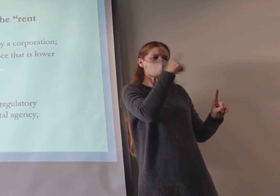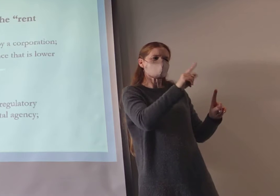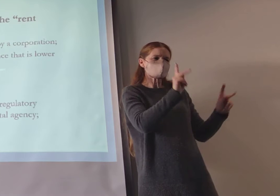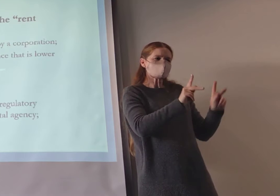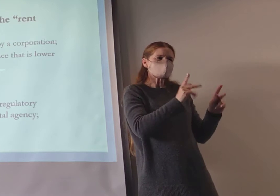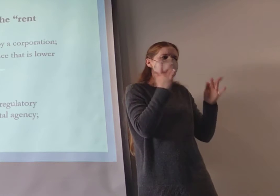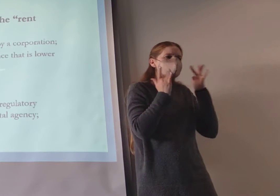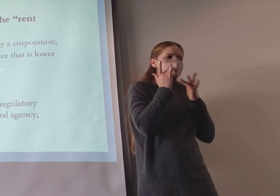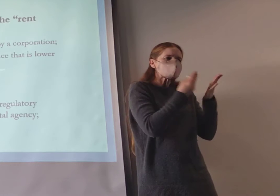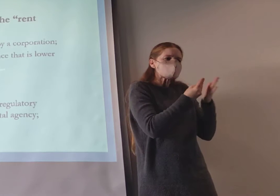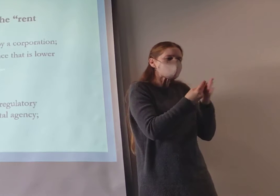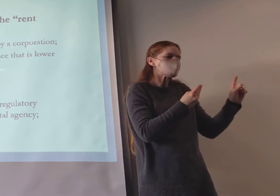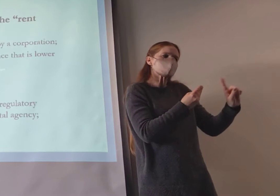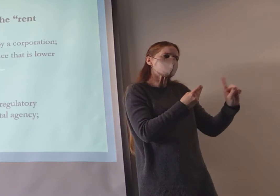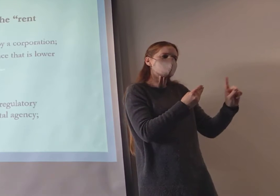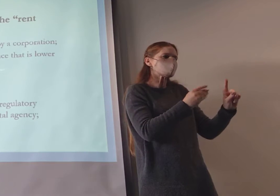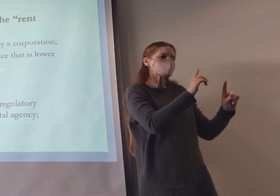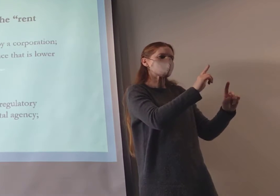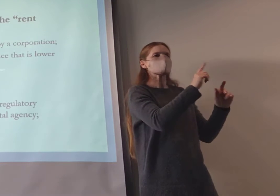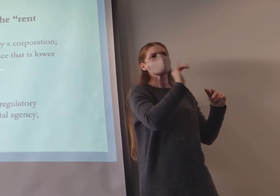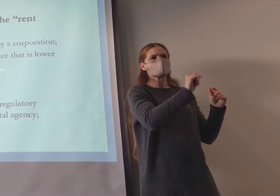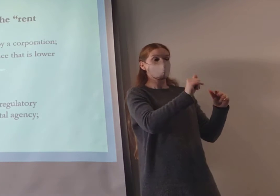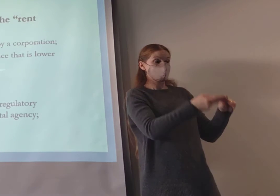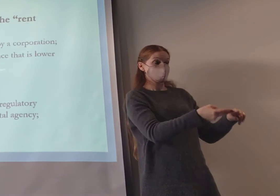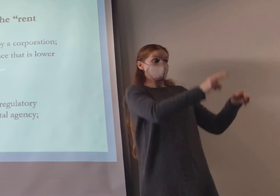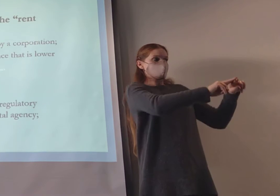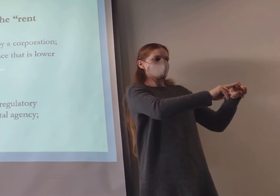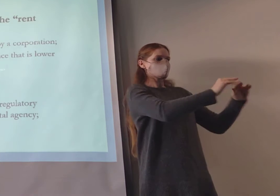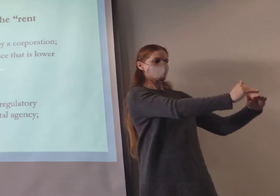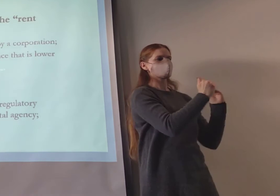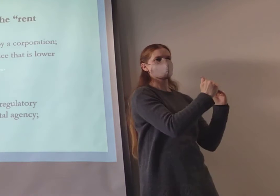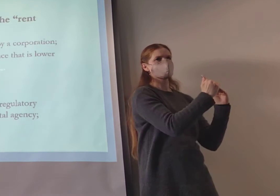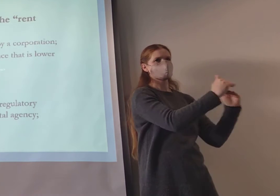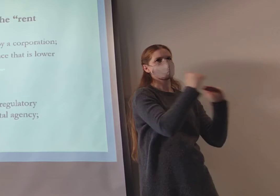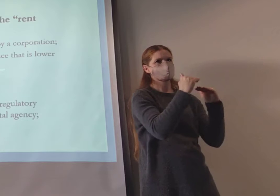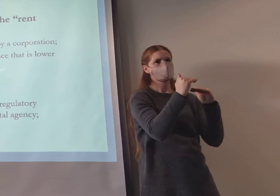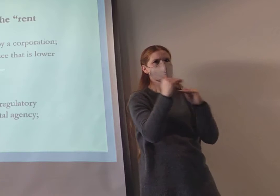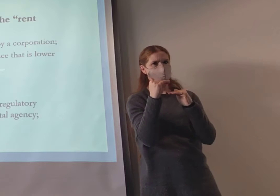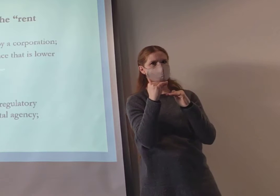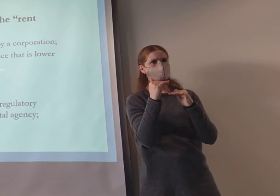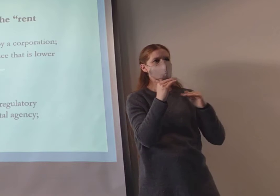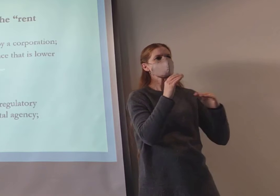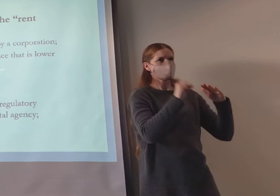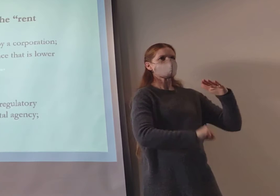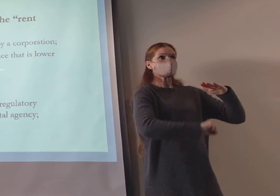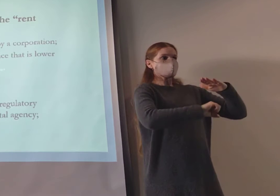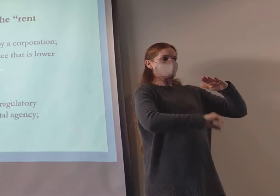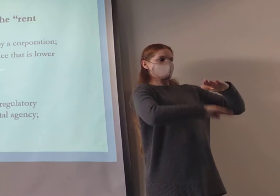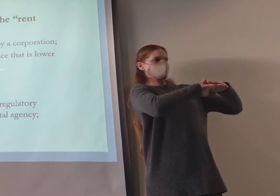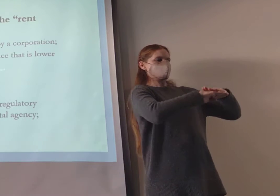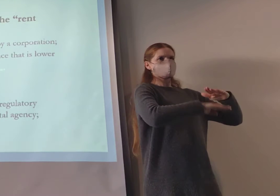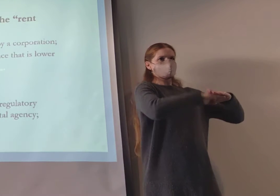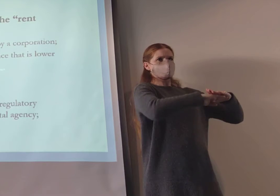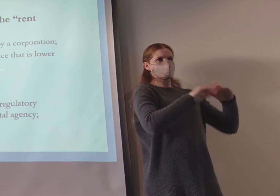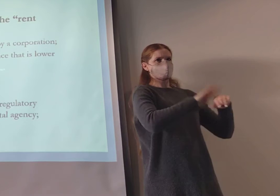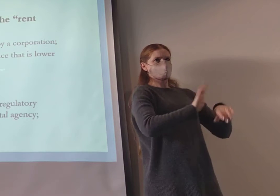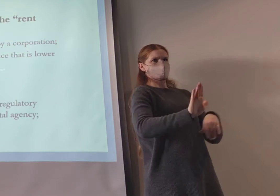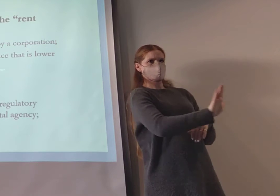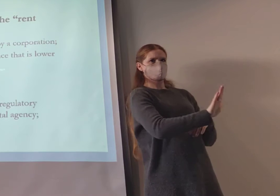The types of properties that the law applies to are all properties, except the ones listed here.